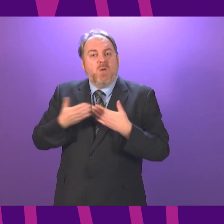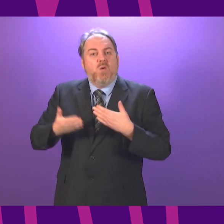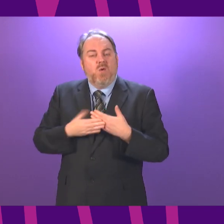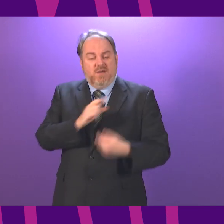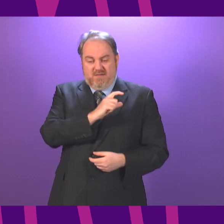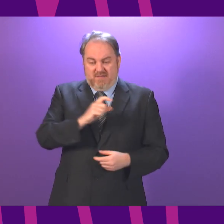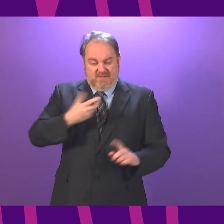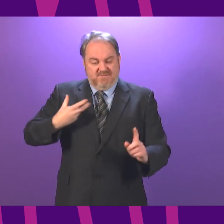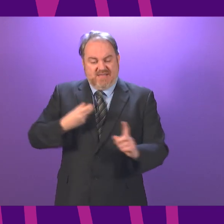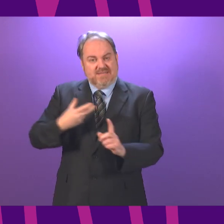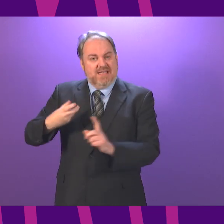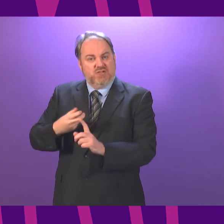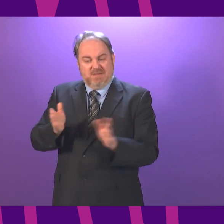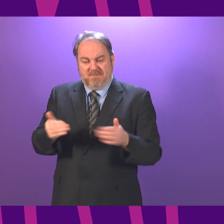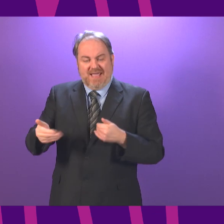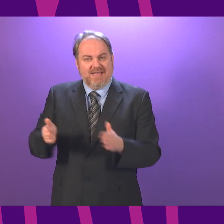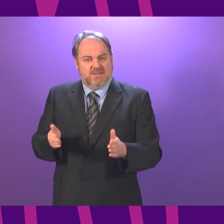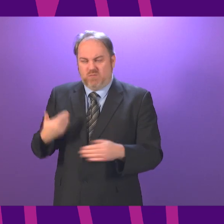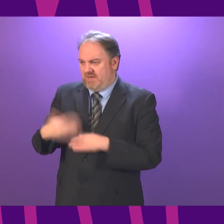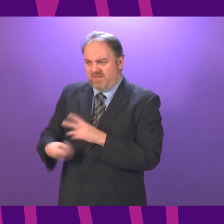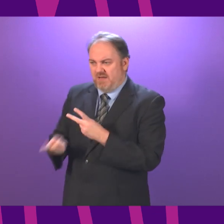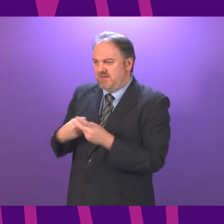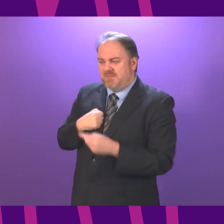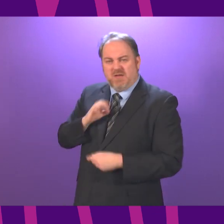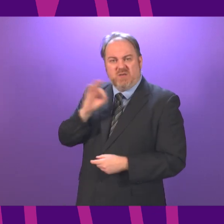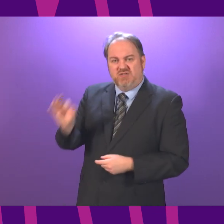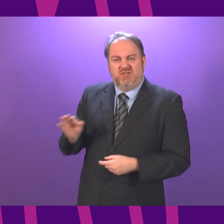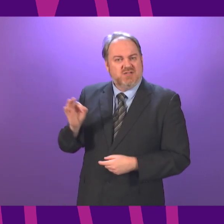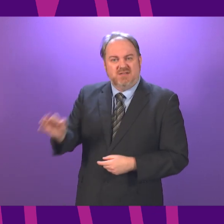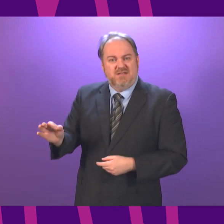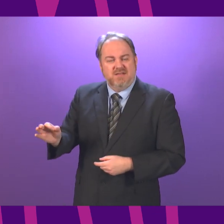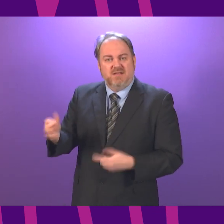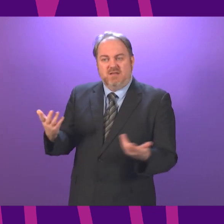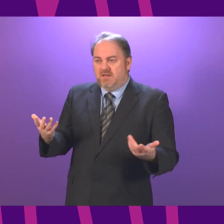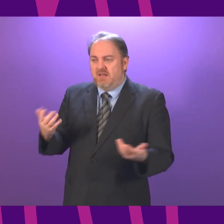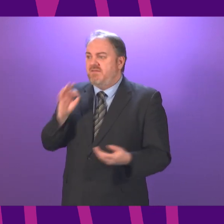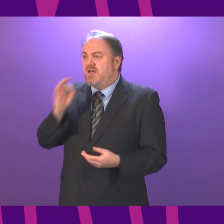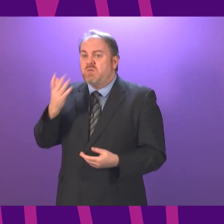whether all available stocks from a fortnight ago have been distributed to GPs and got no answer.